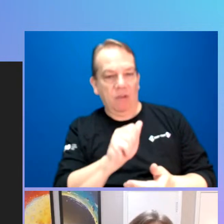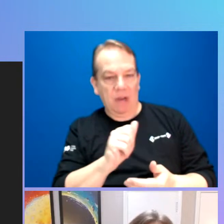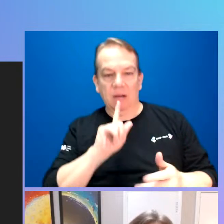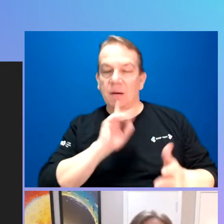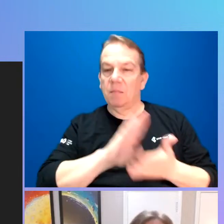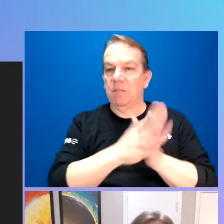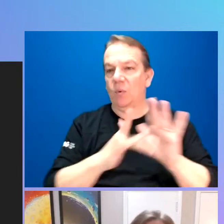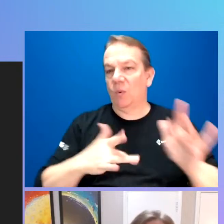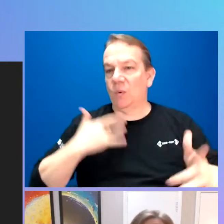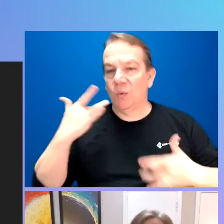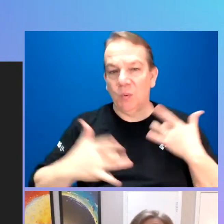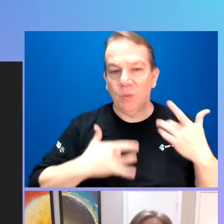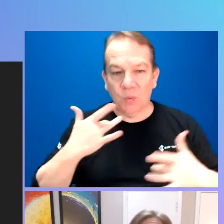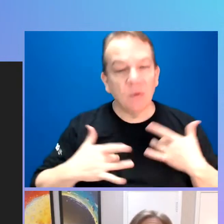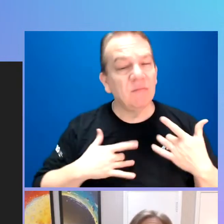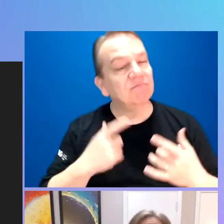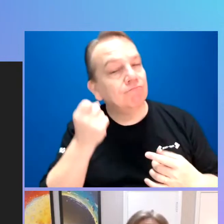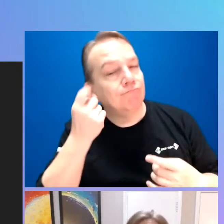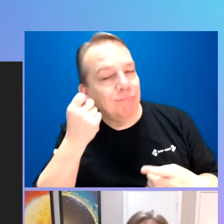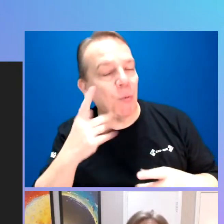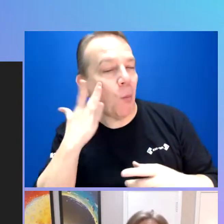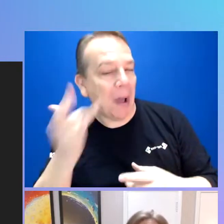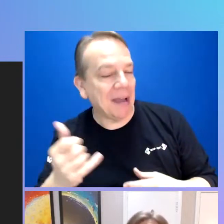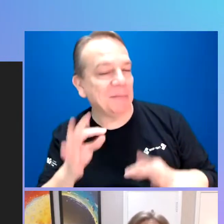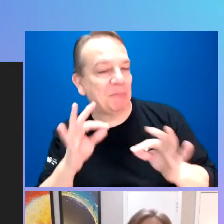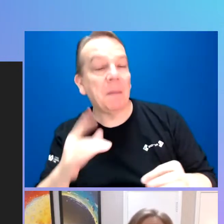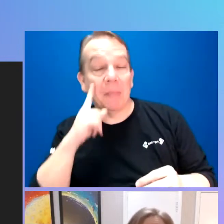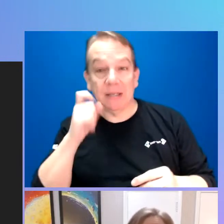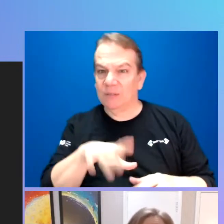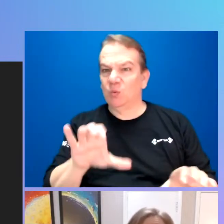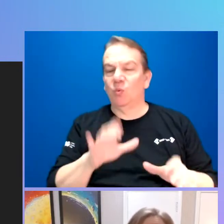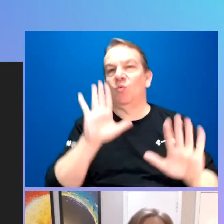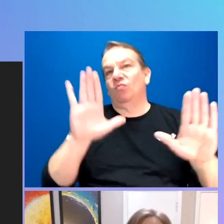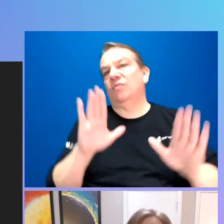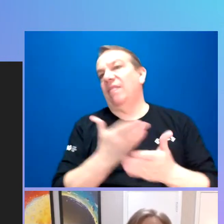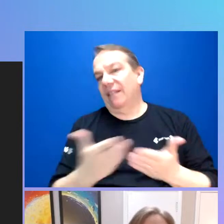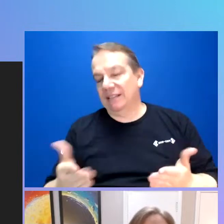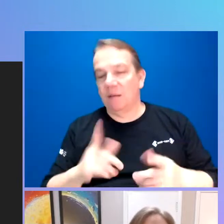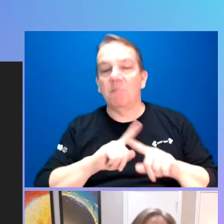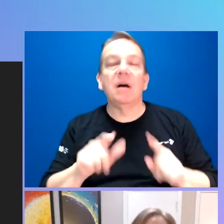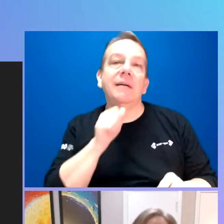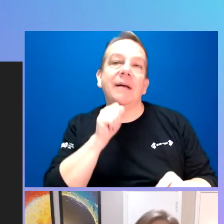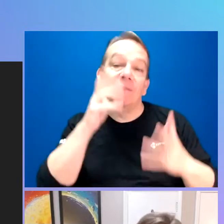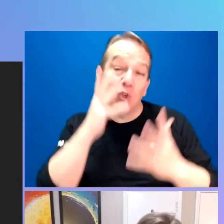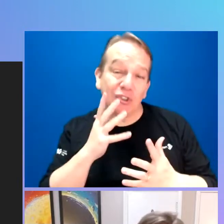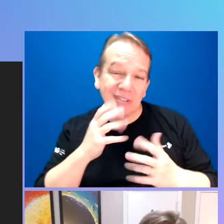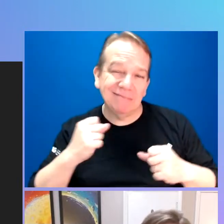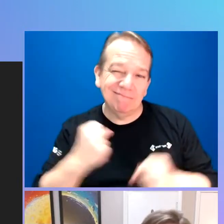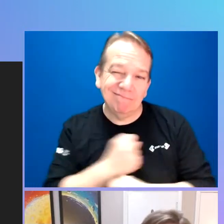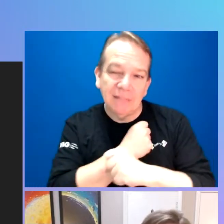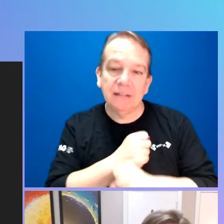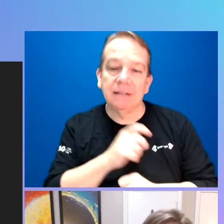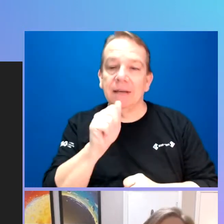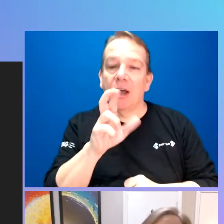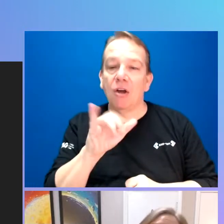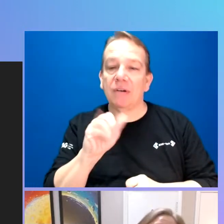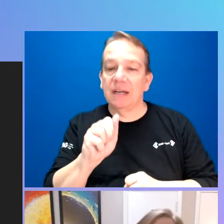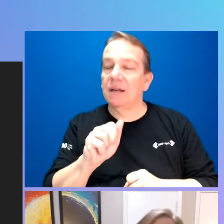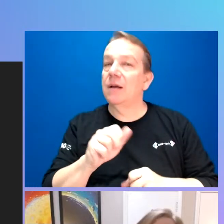. Rightfully because it can do some cool stuff, but unfortunately Aria often gets